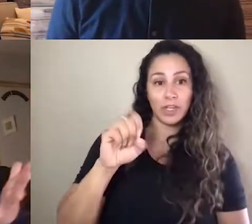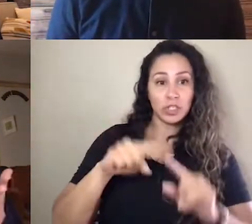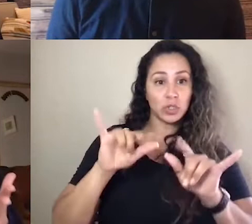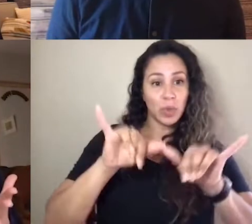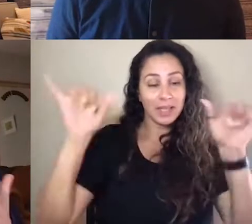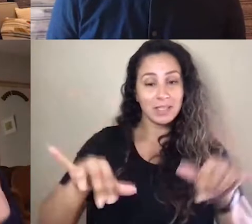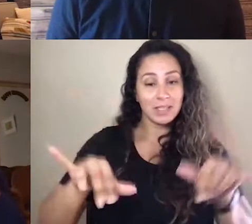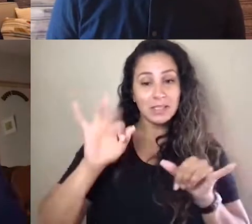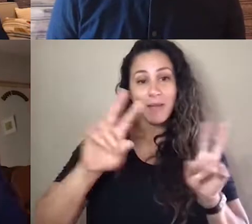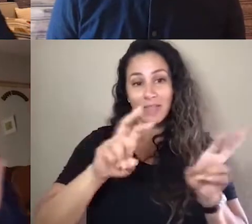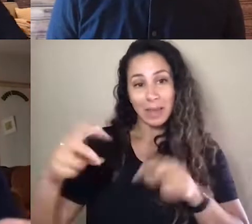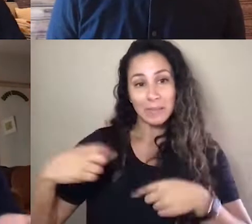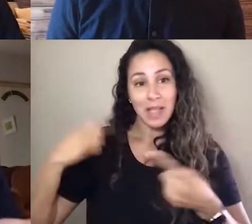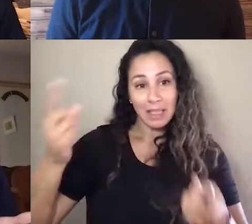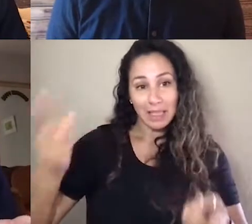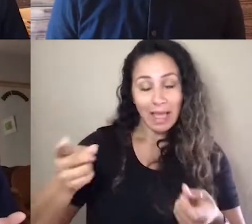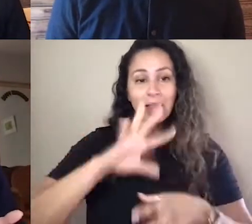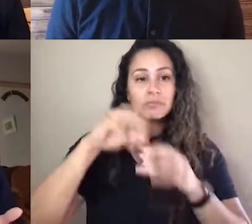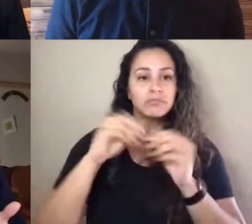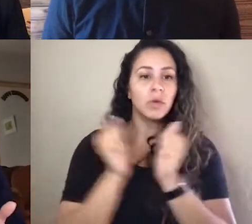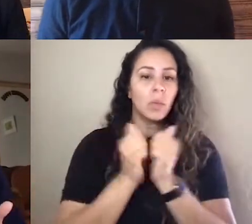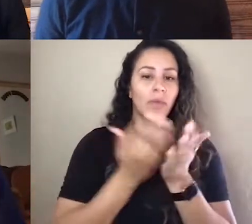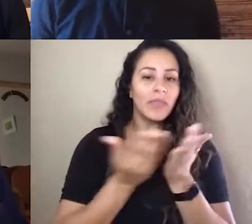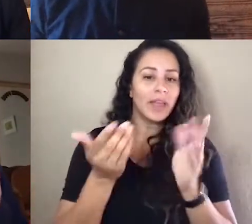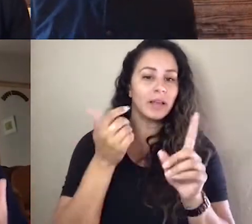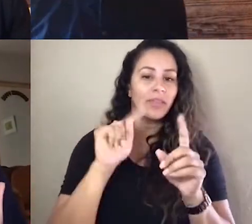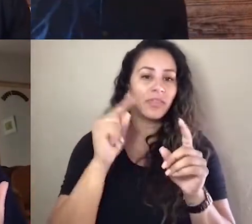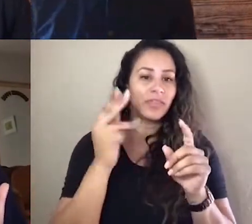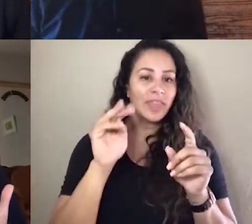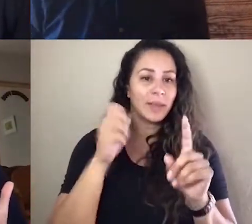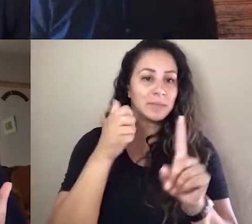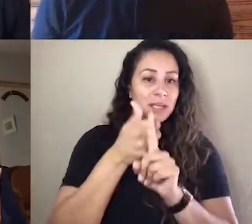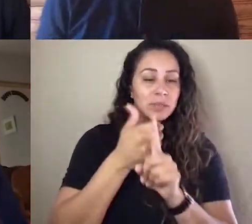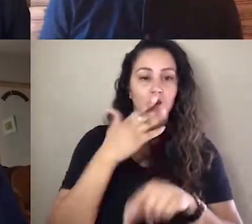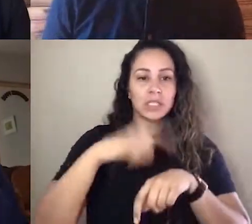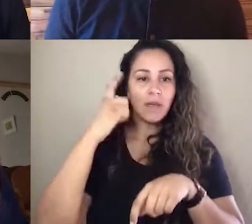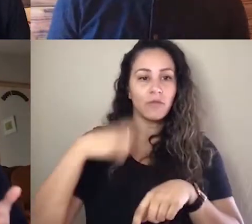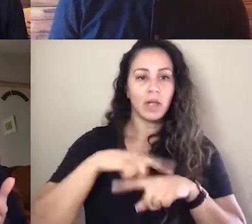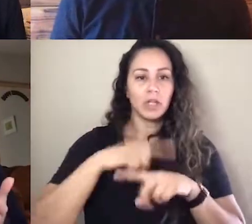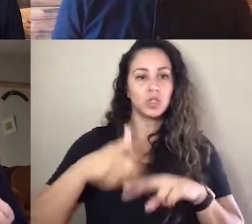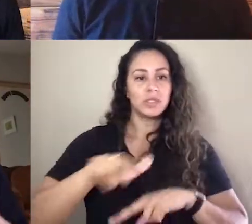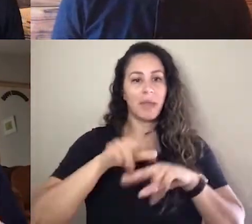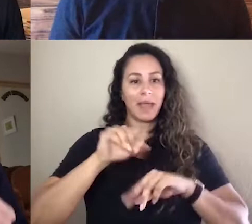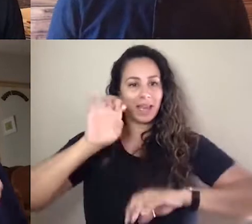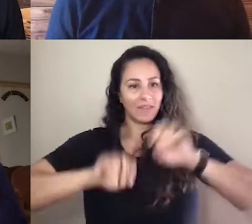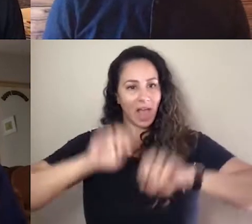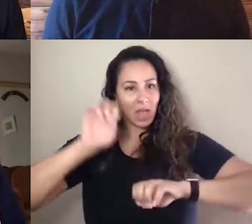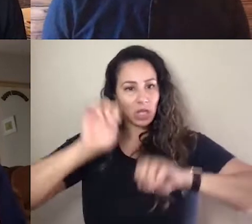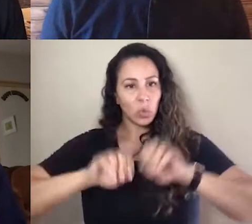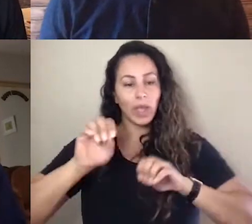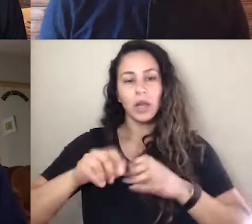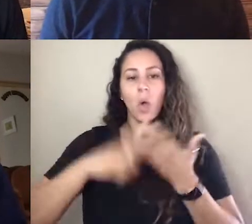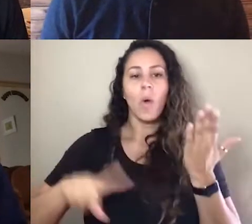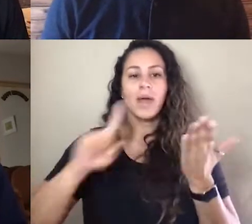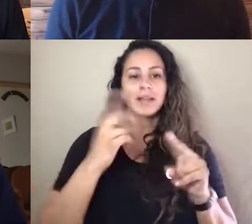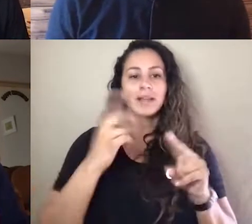AND INCLUDING THEMES ITSELF, I THINK IT'S A GOOD TIME TO EVALUATE WHAT IS THE USE OF A MODULE NOW THAT WE